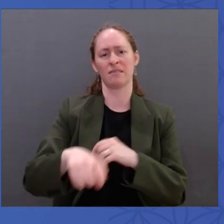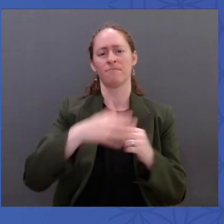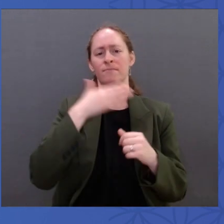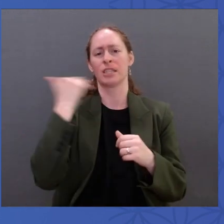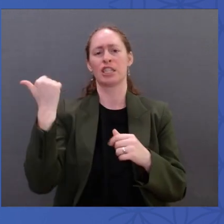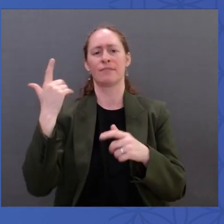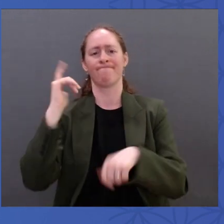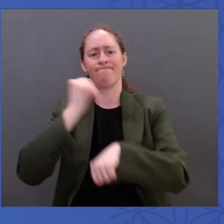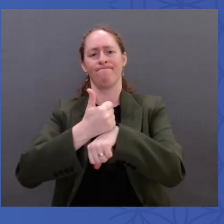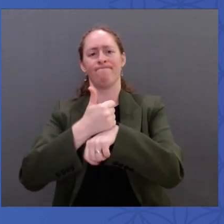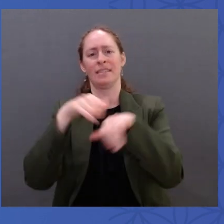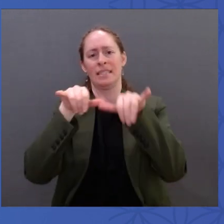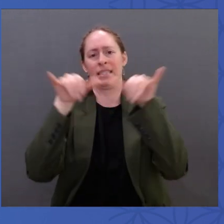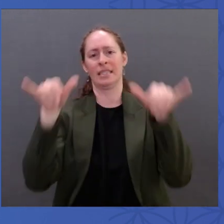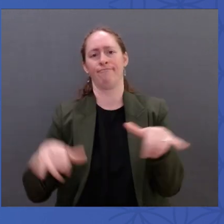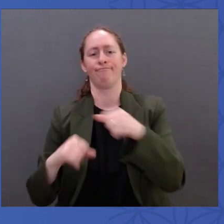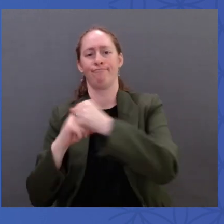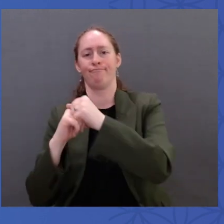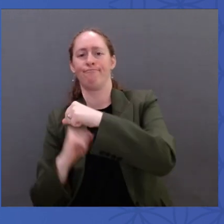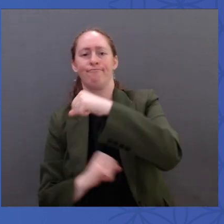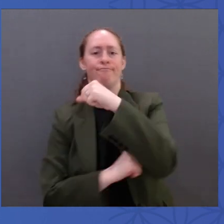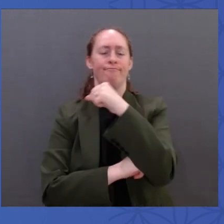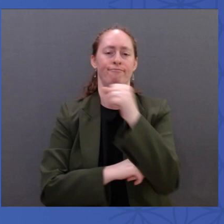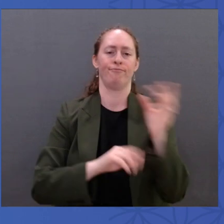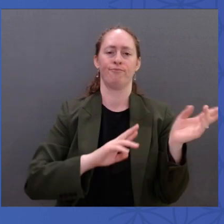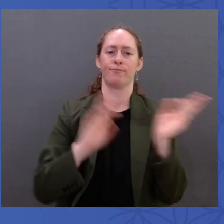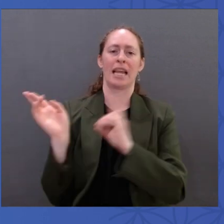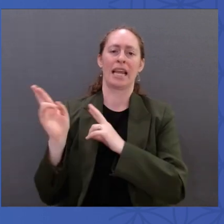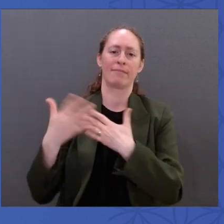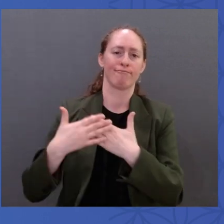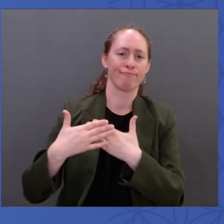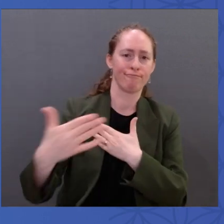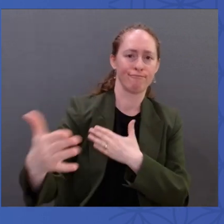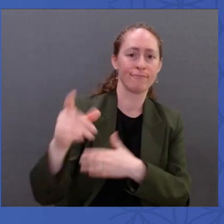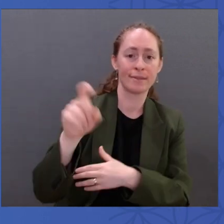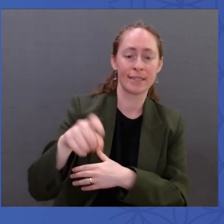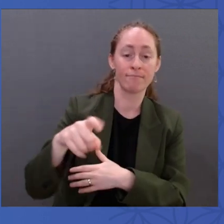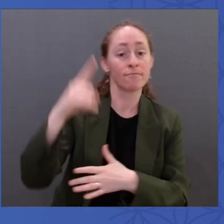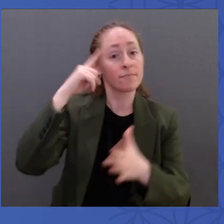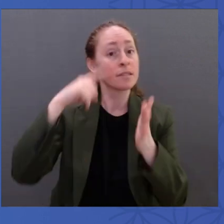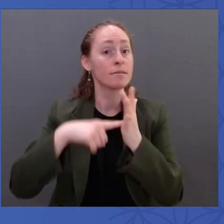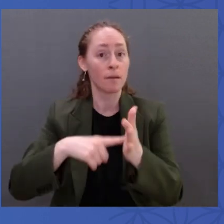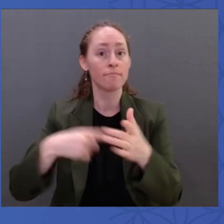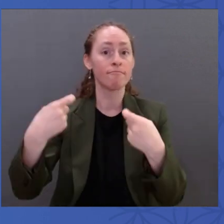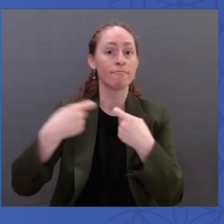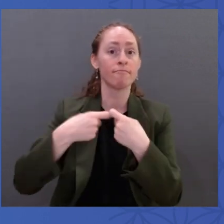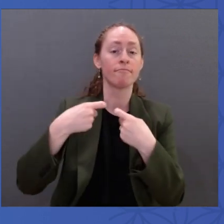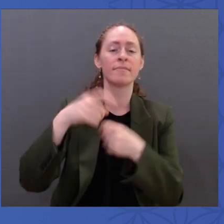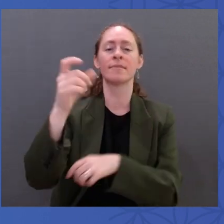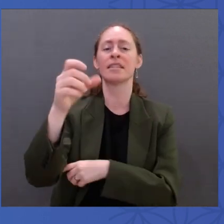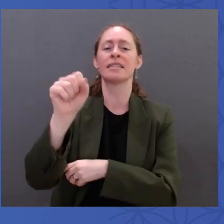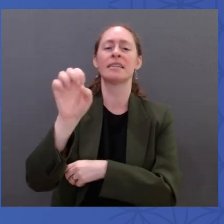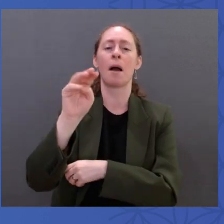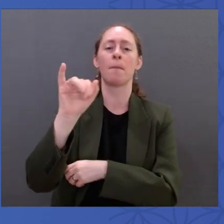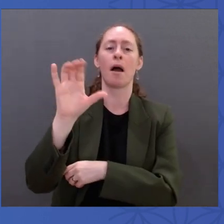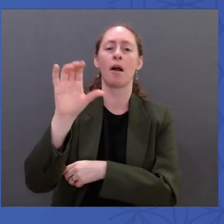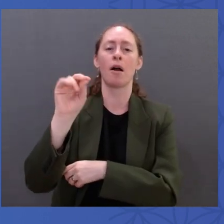and other leading edge industries where we possess core competencies. We commit to work with regional partners